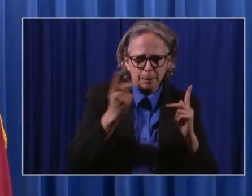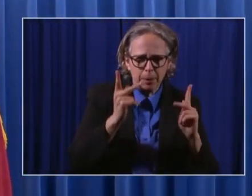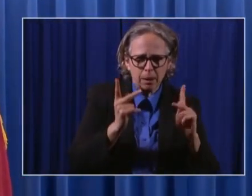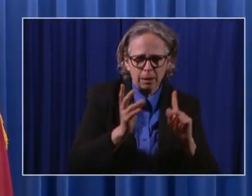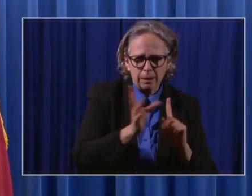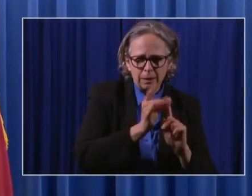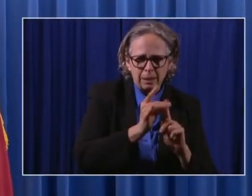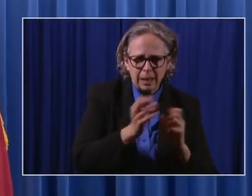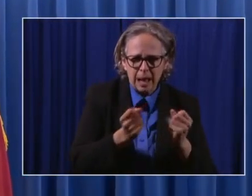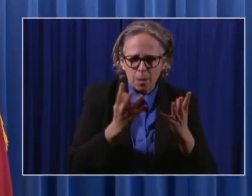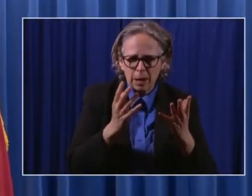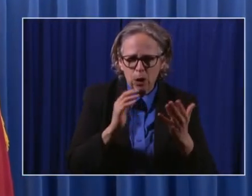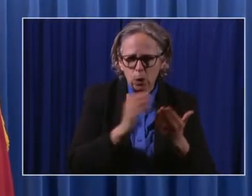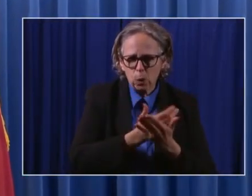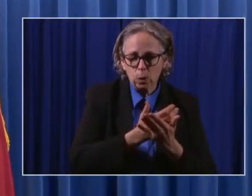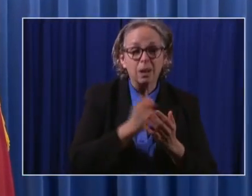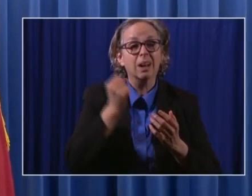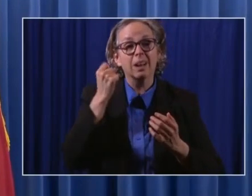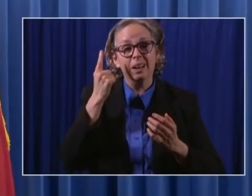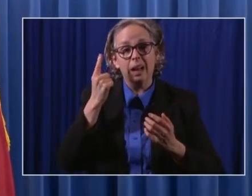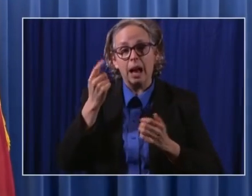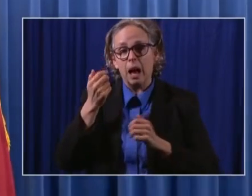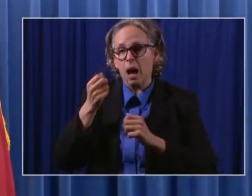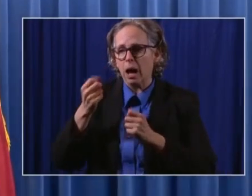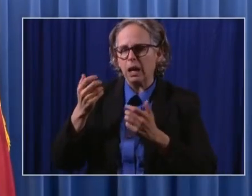WE LOOK AT TWO WEEKS AND HOW